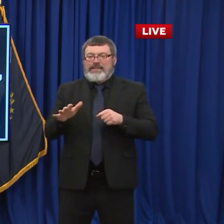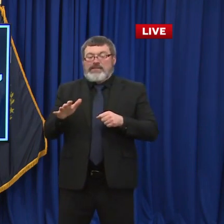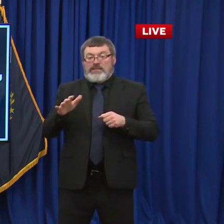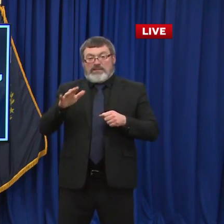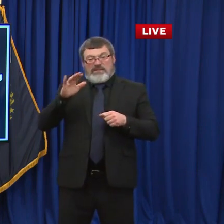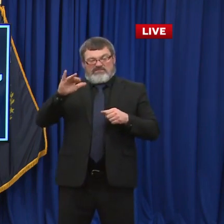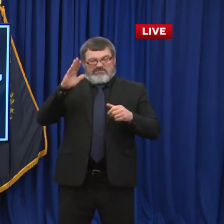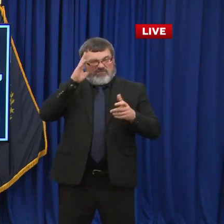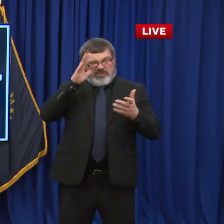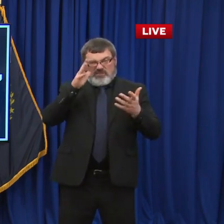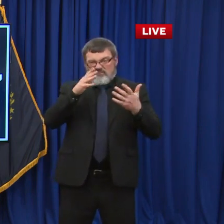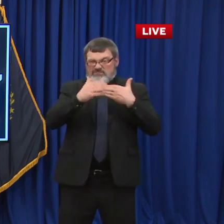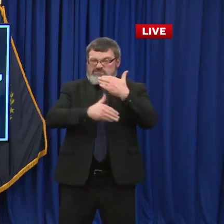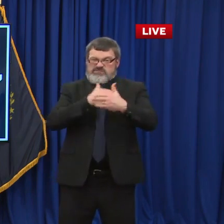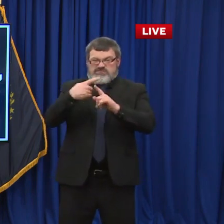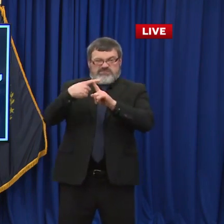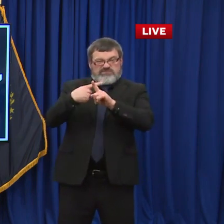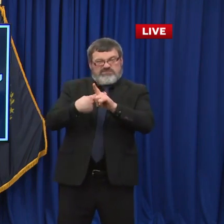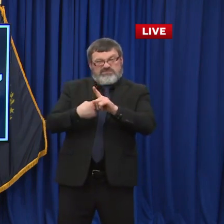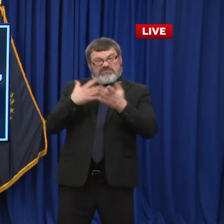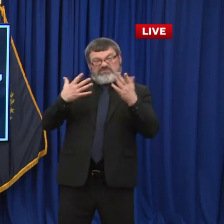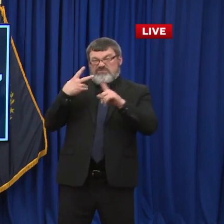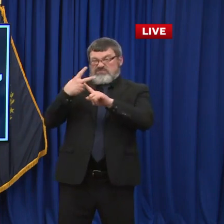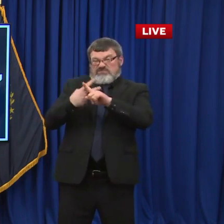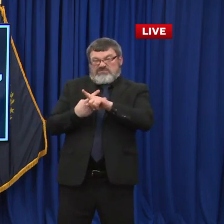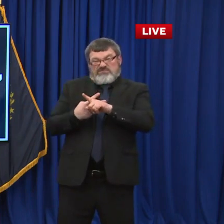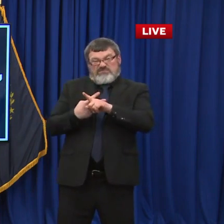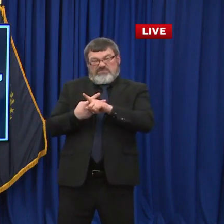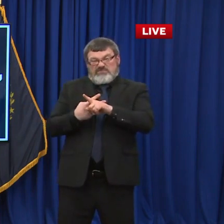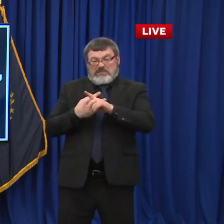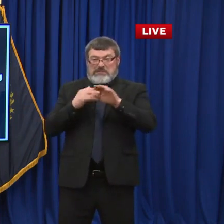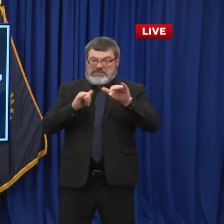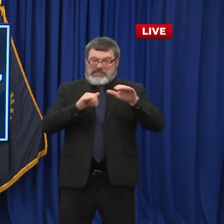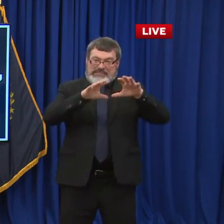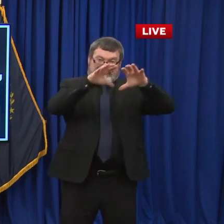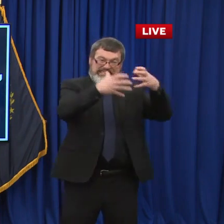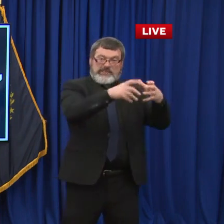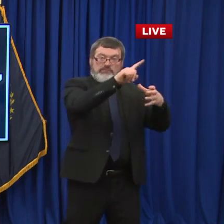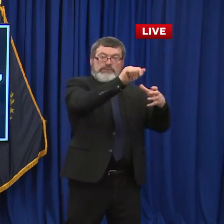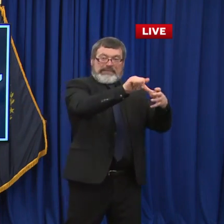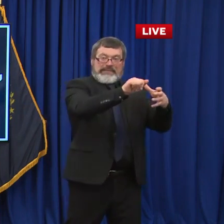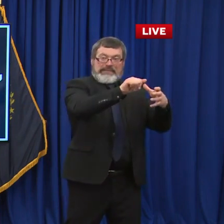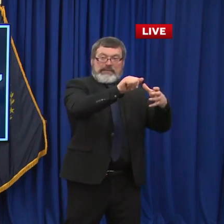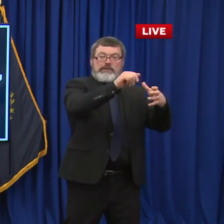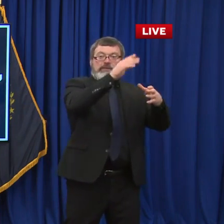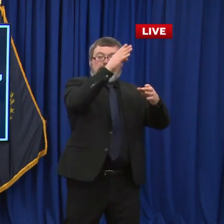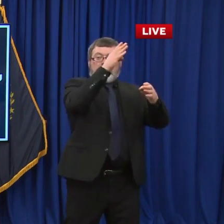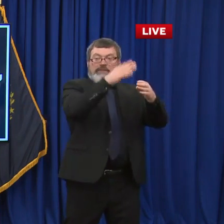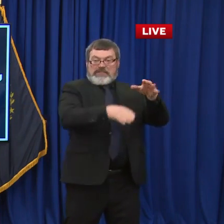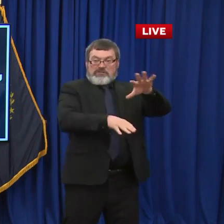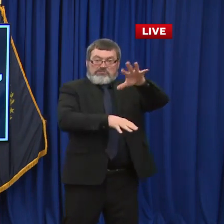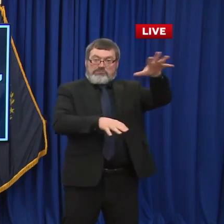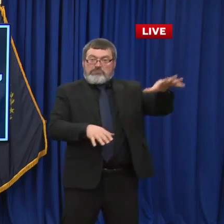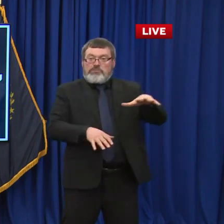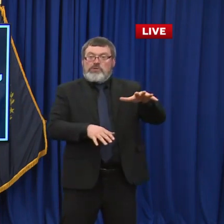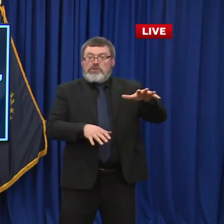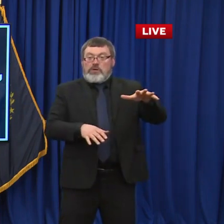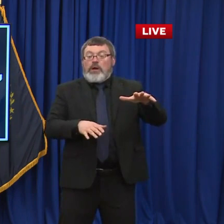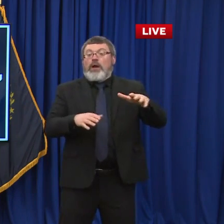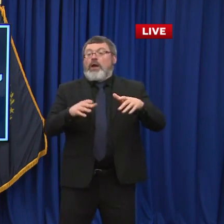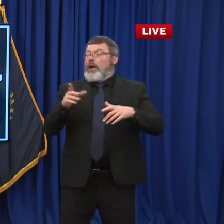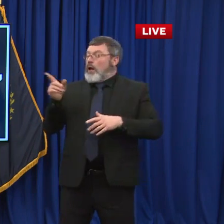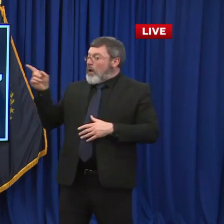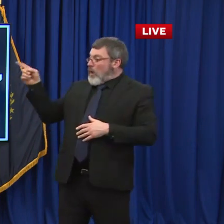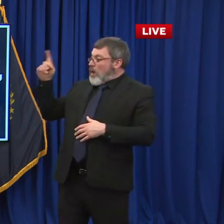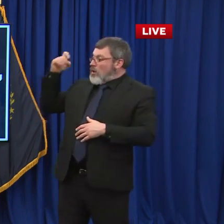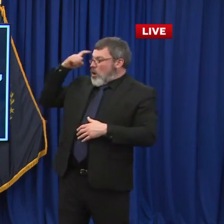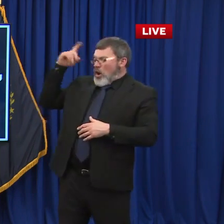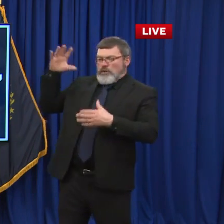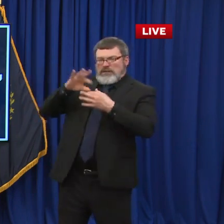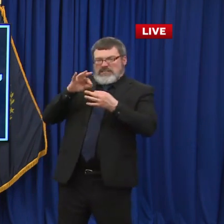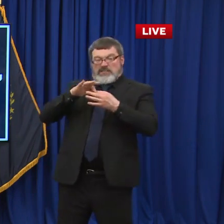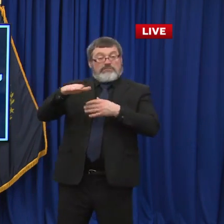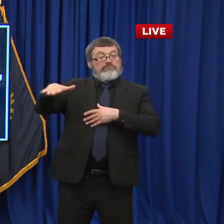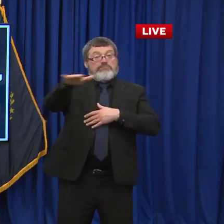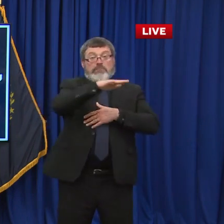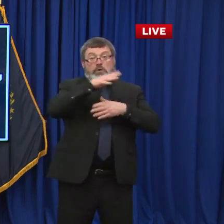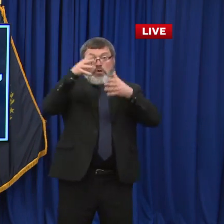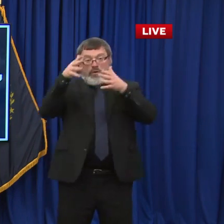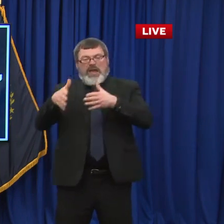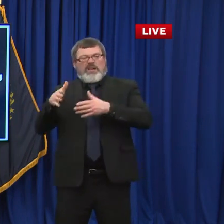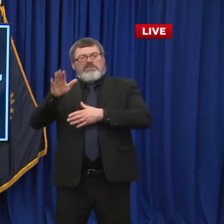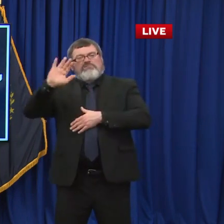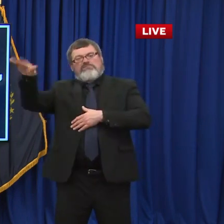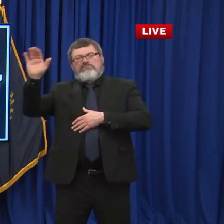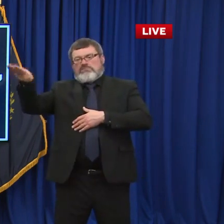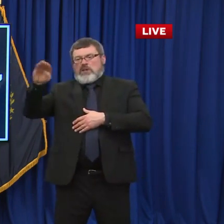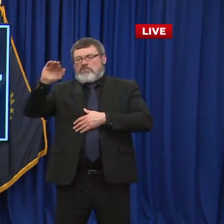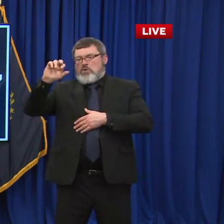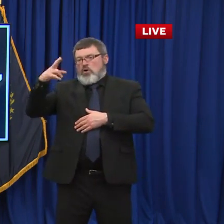IT’S GOING TO TAKE MANY WEEKS FOR US TO BE ABLE TO VACCINATE EVERYONE IN PHASE 1 A WHICH IS WHY YOU HEARD THE GOVERNOR ESTIMATE THAT WE’RE NOT GOI TO BE ABLE TO GET TO GENERAL